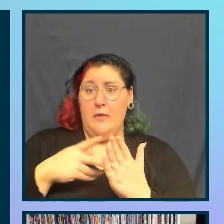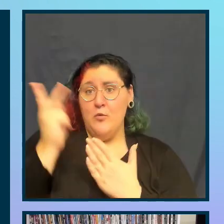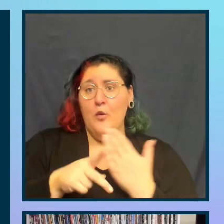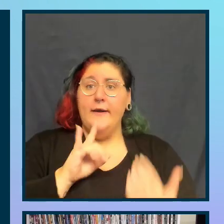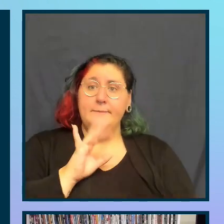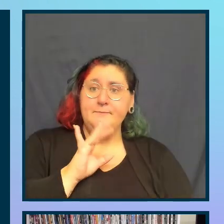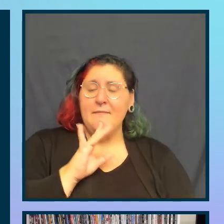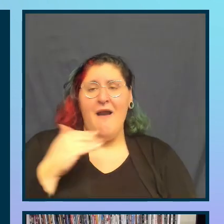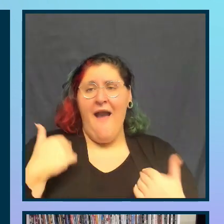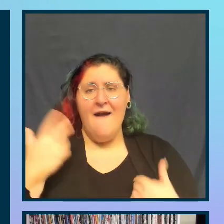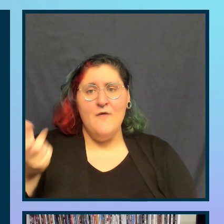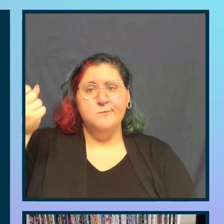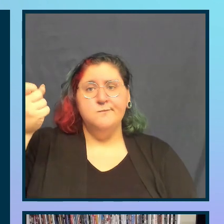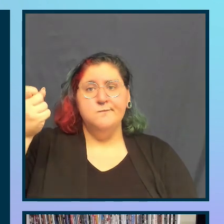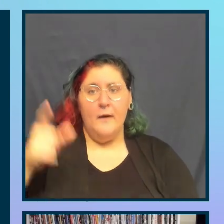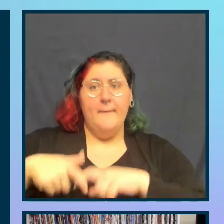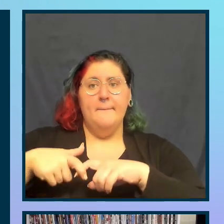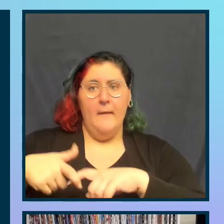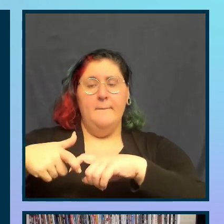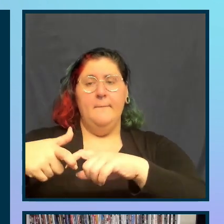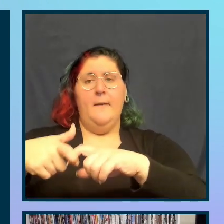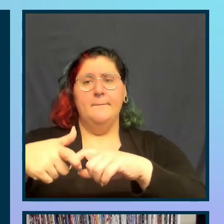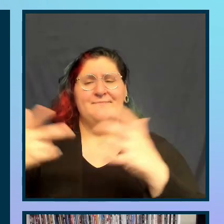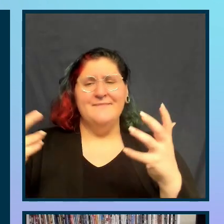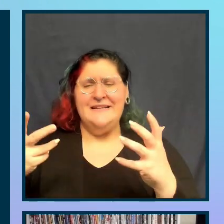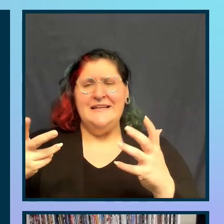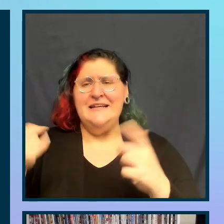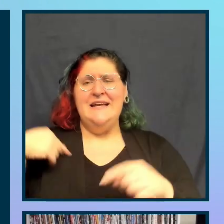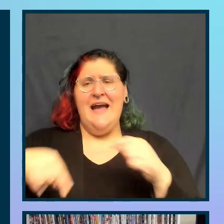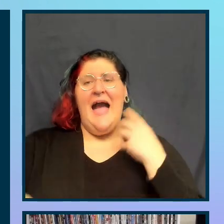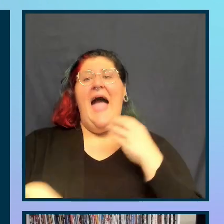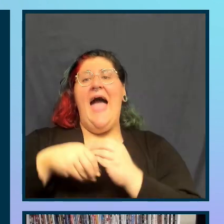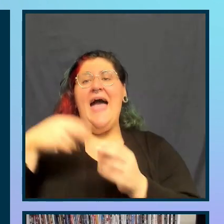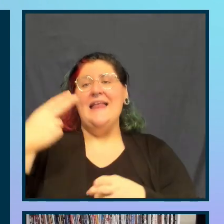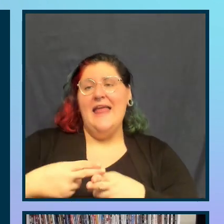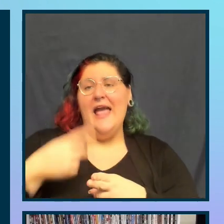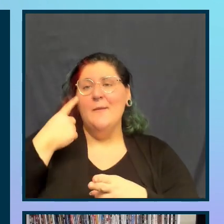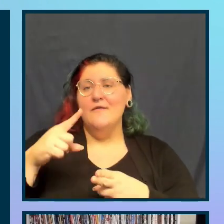So in React Native adding a name to provide a sense of purpose for the current thing, the user is interacting with